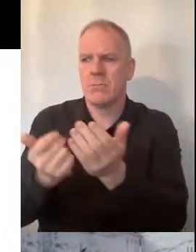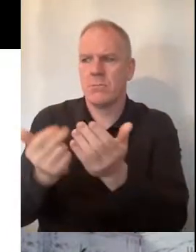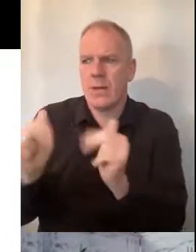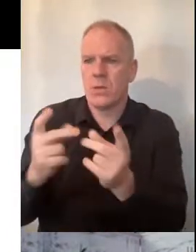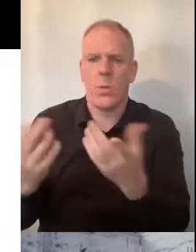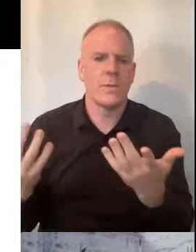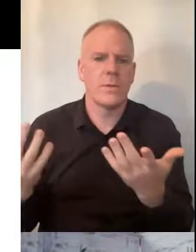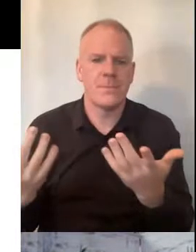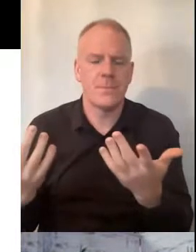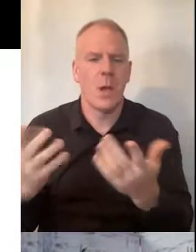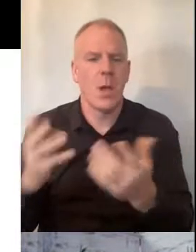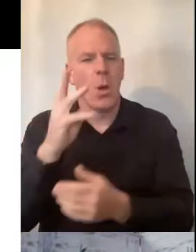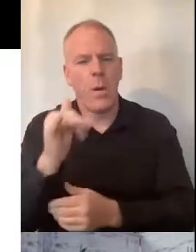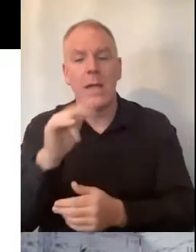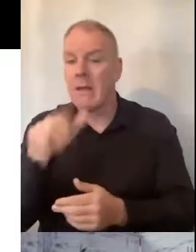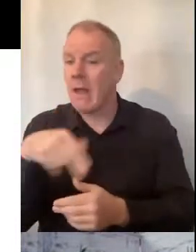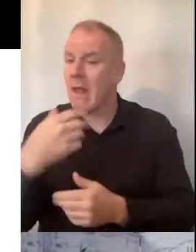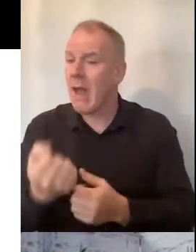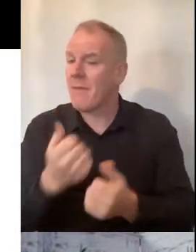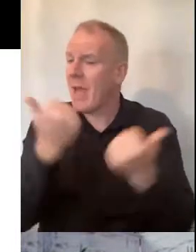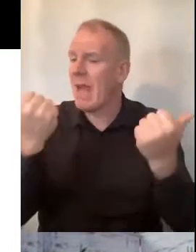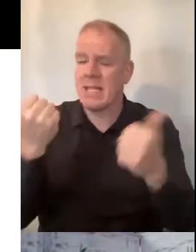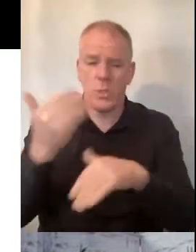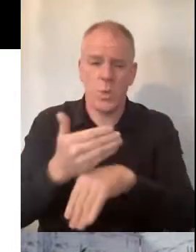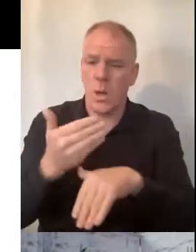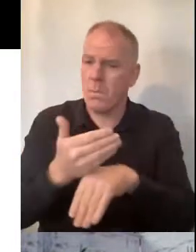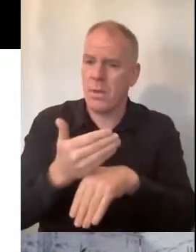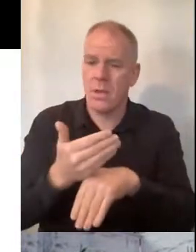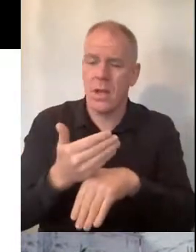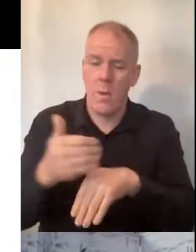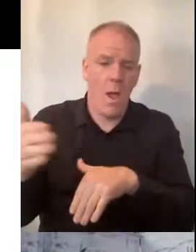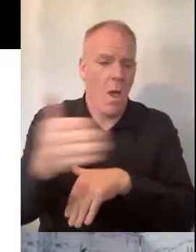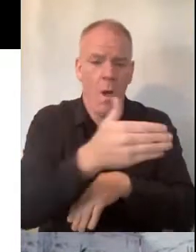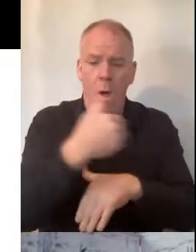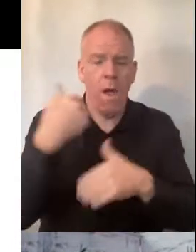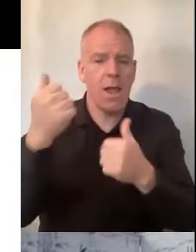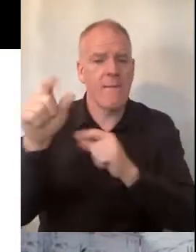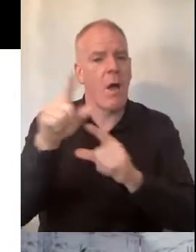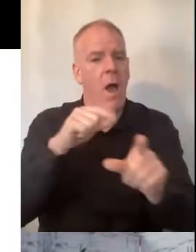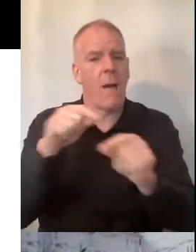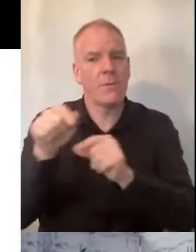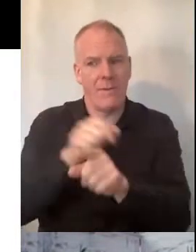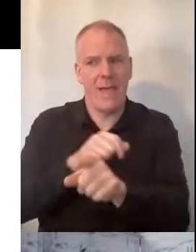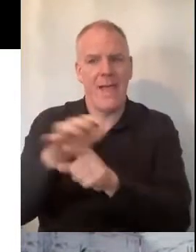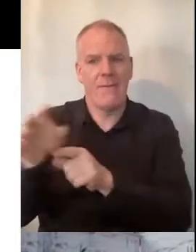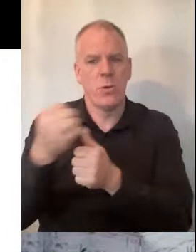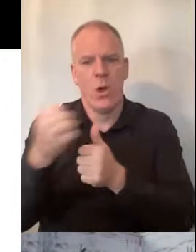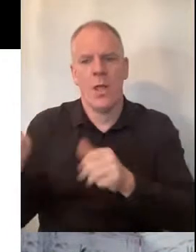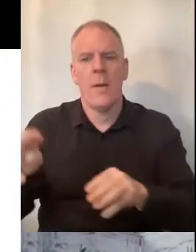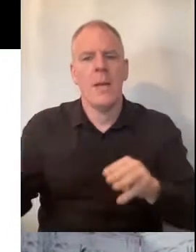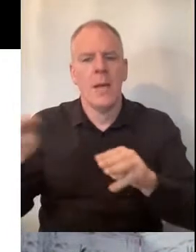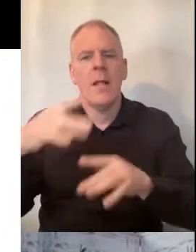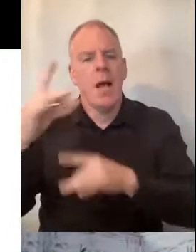because you could be in any position and we all have that option of influencing others and making change happen.